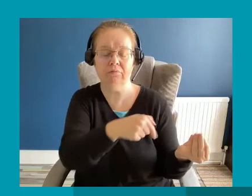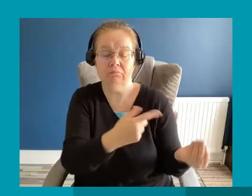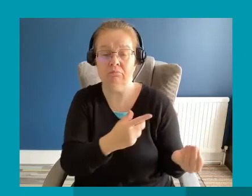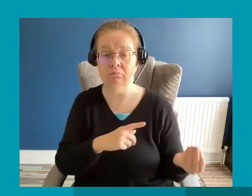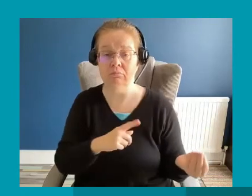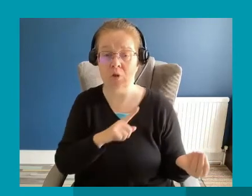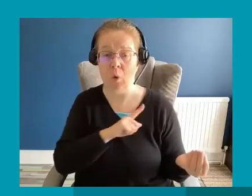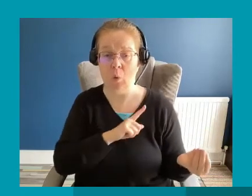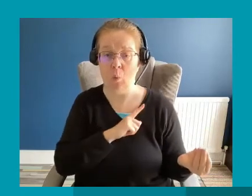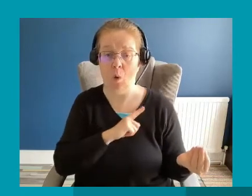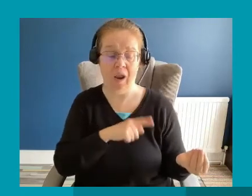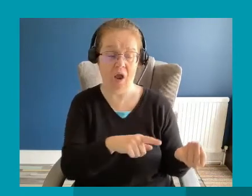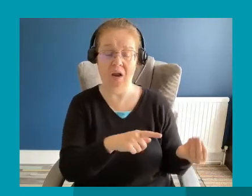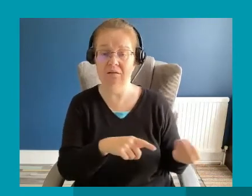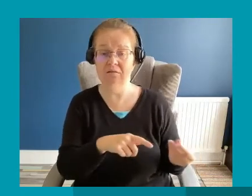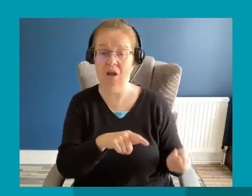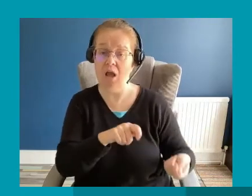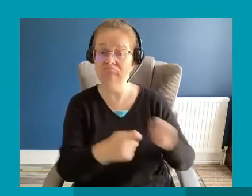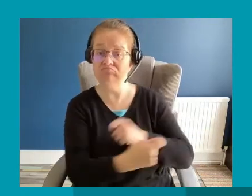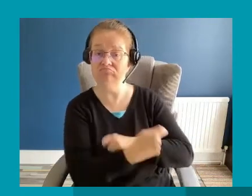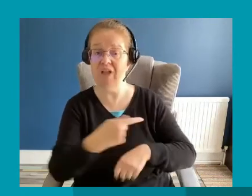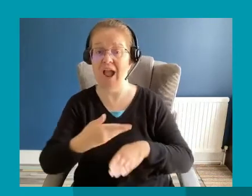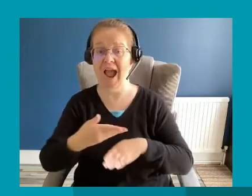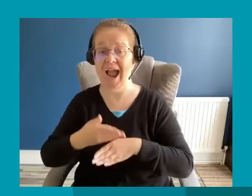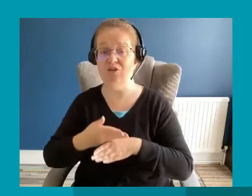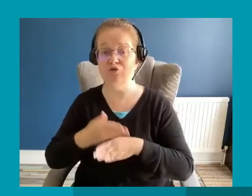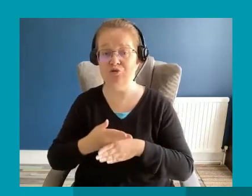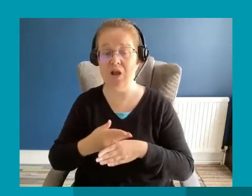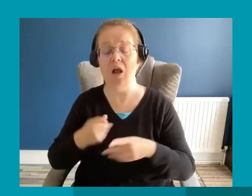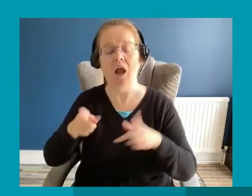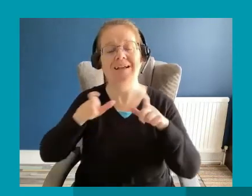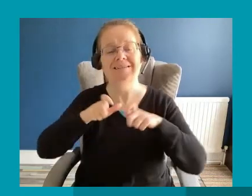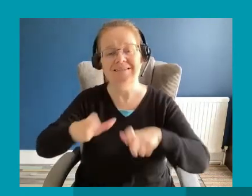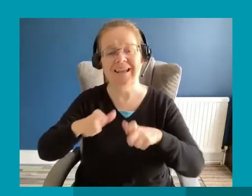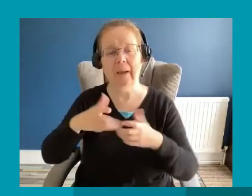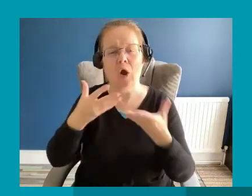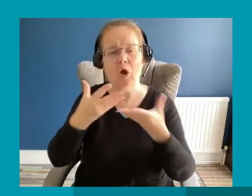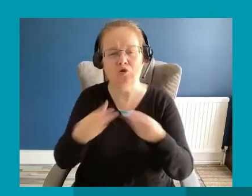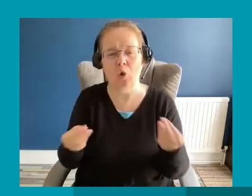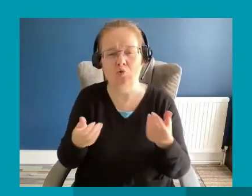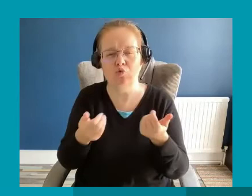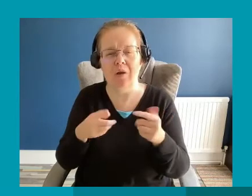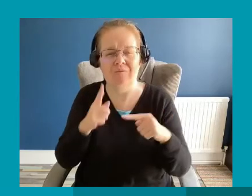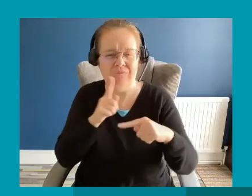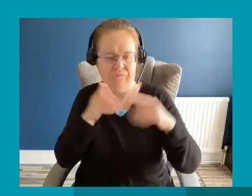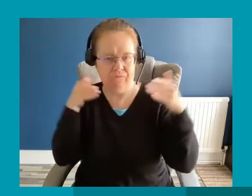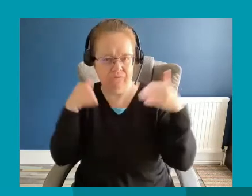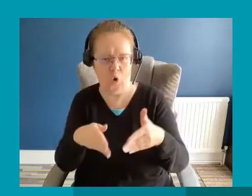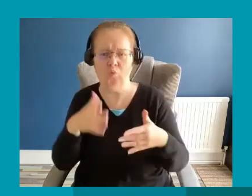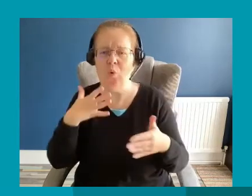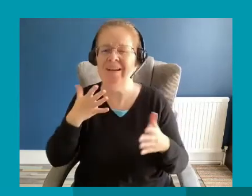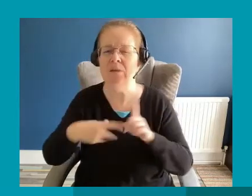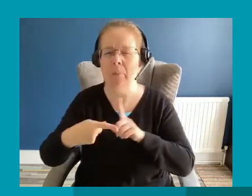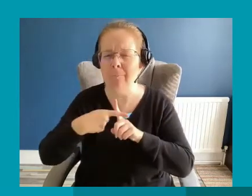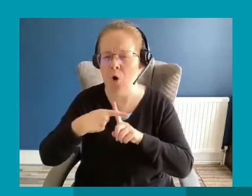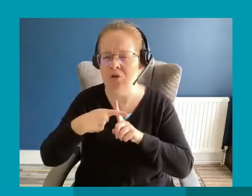Turn your challenge into an action, but stay solutions focused. You want to keep it really positive because you want to